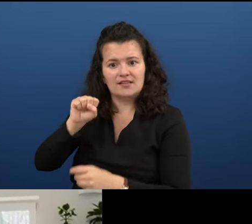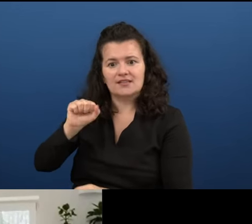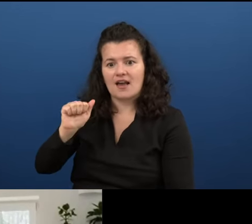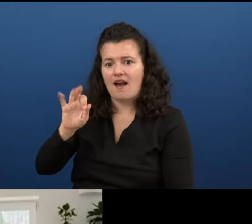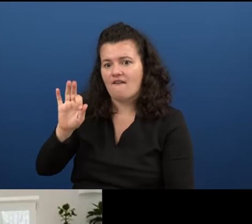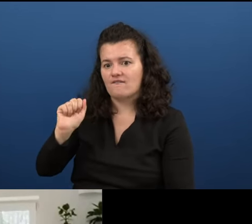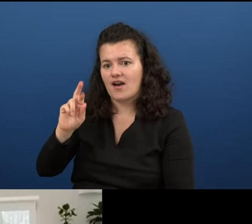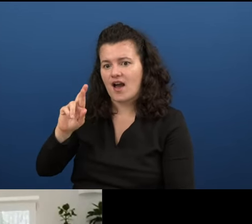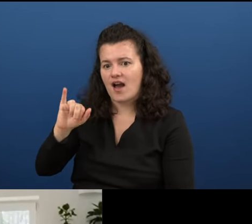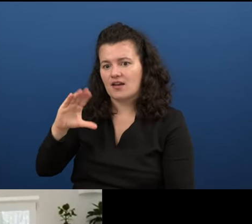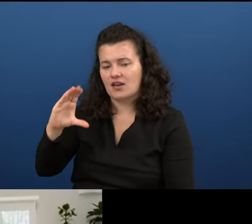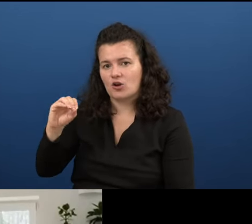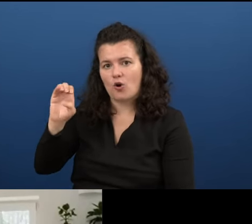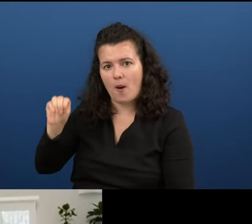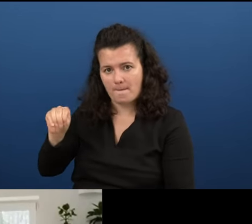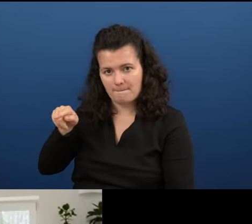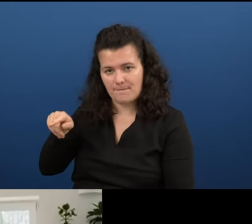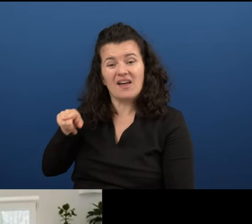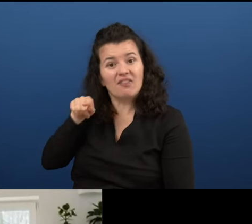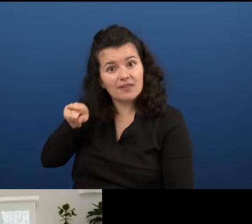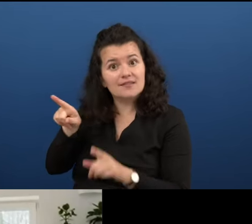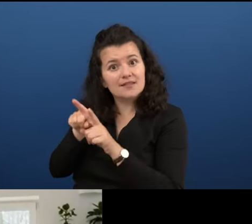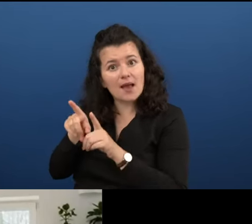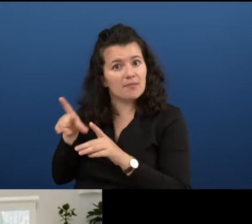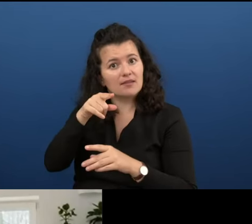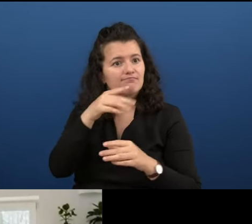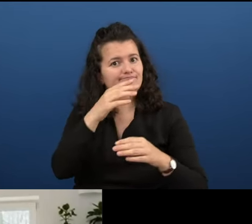the Kenyan business and disability 11:59:56 network, and its steering committee